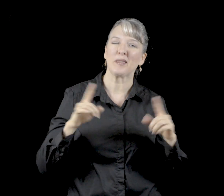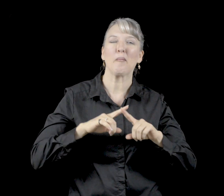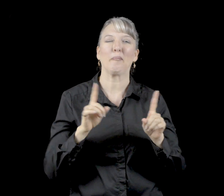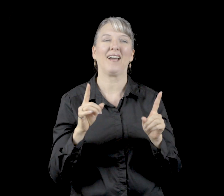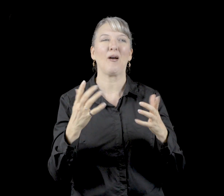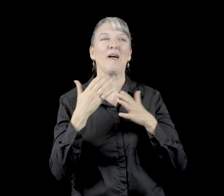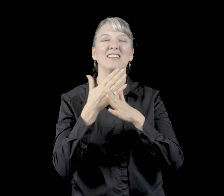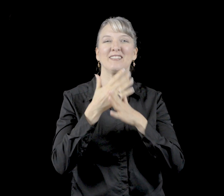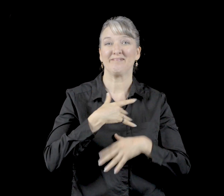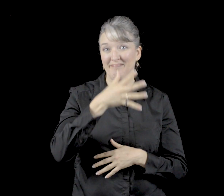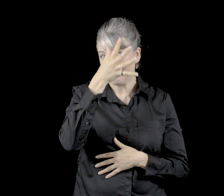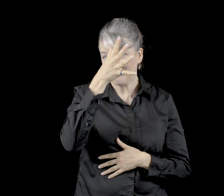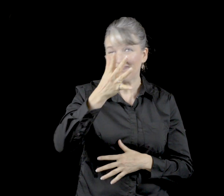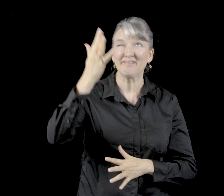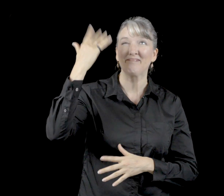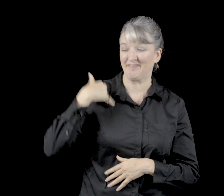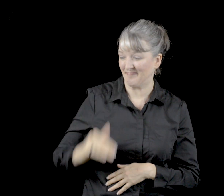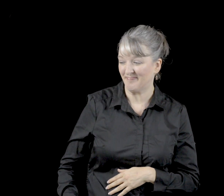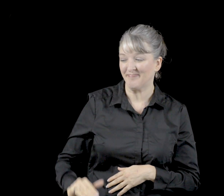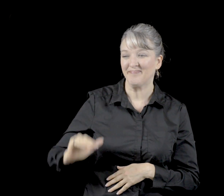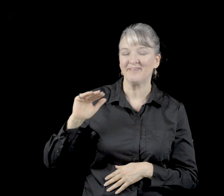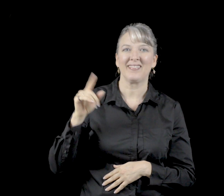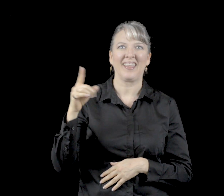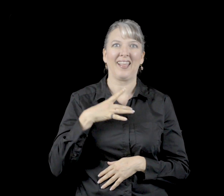Regardless I want to share something my grandfather taught me when I was growing up.